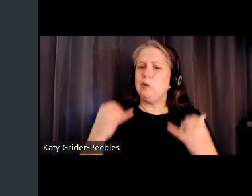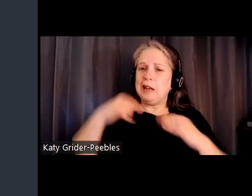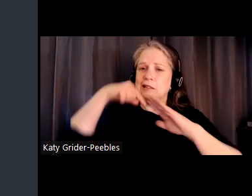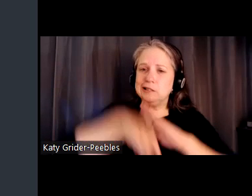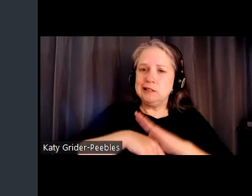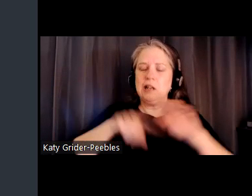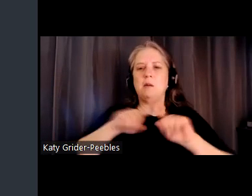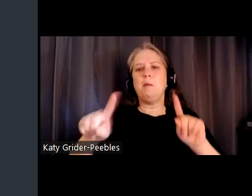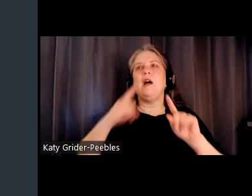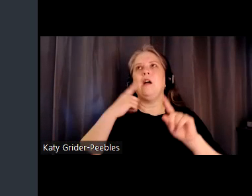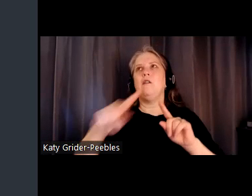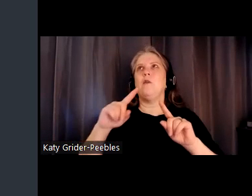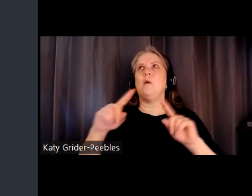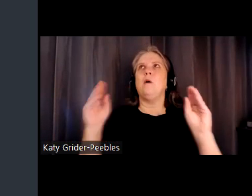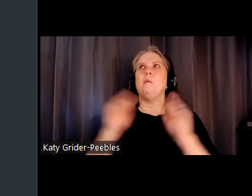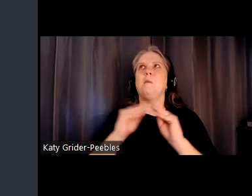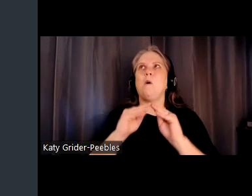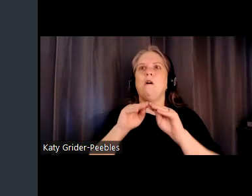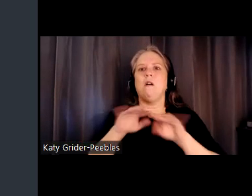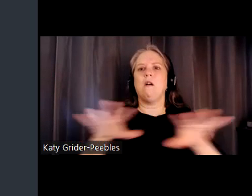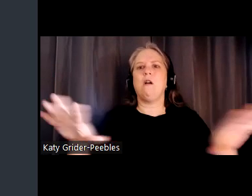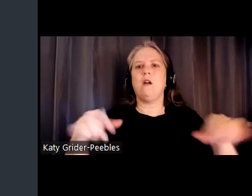as a steward of diversity, equity and inclusion.